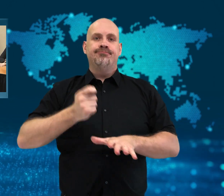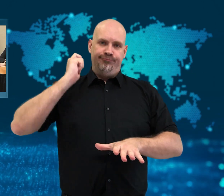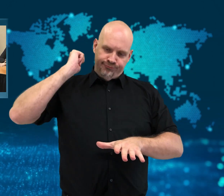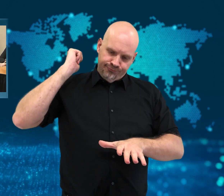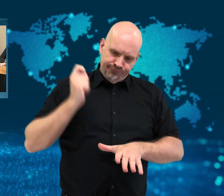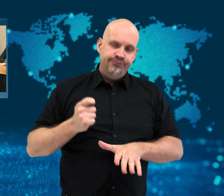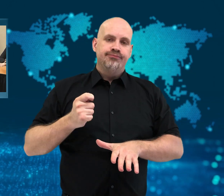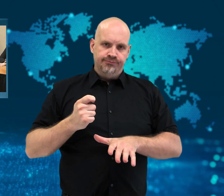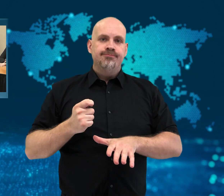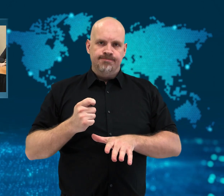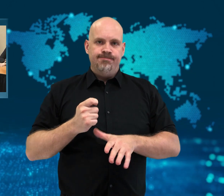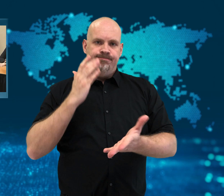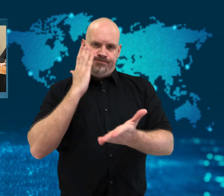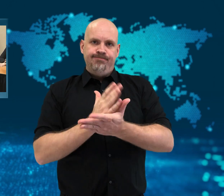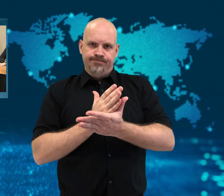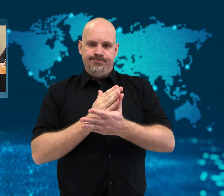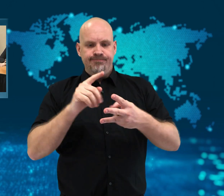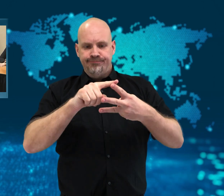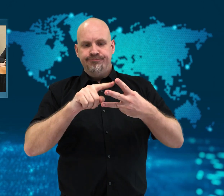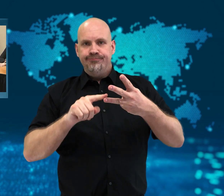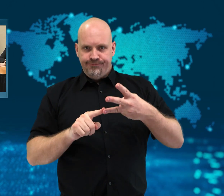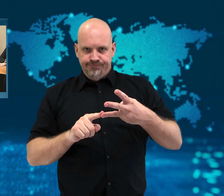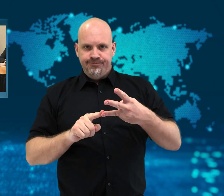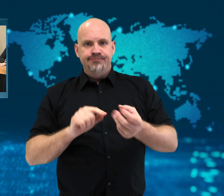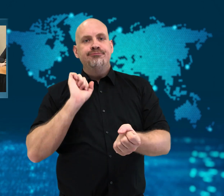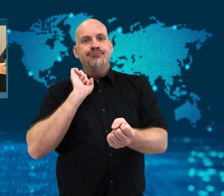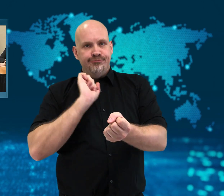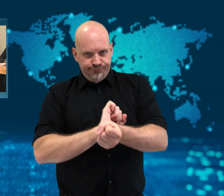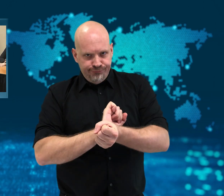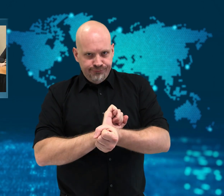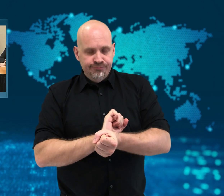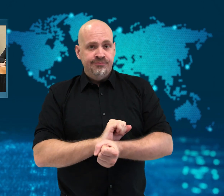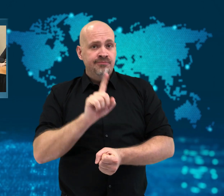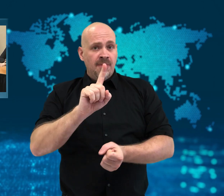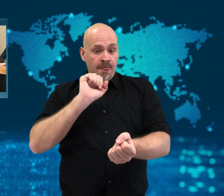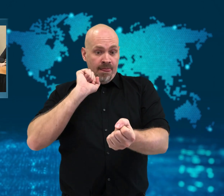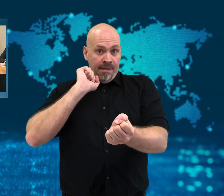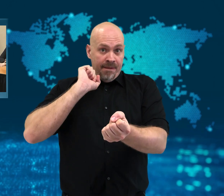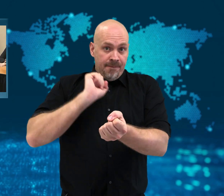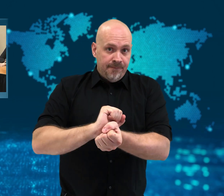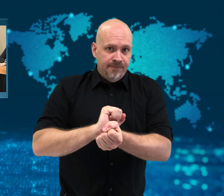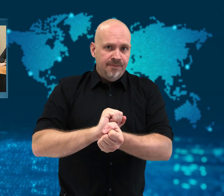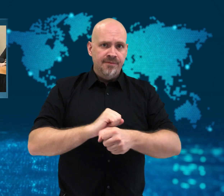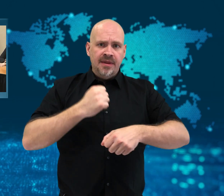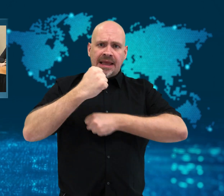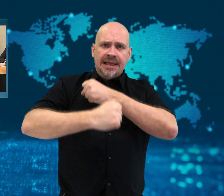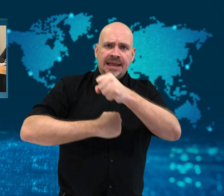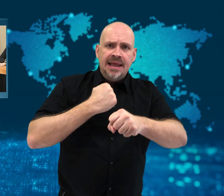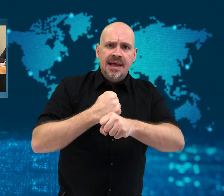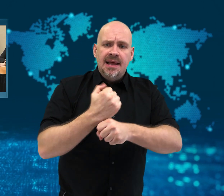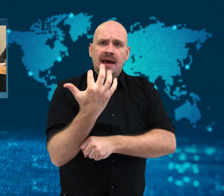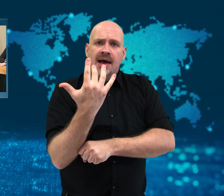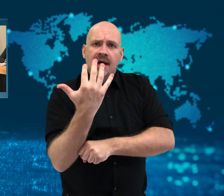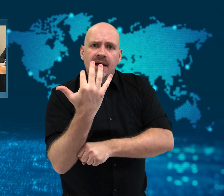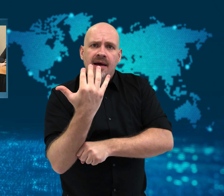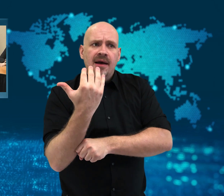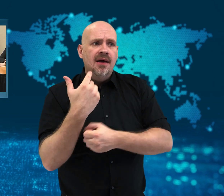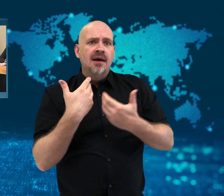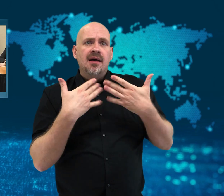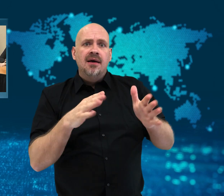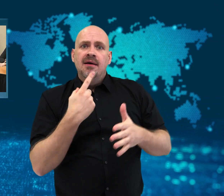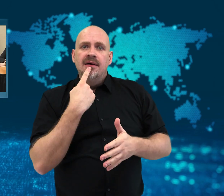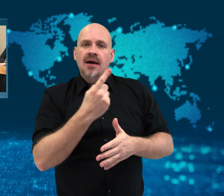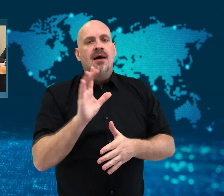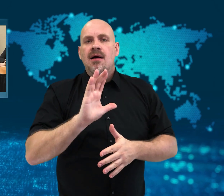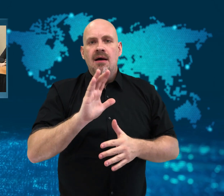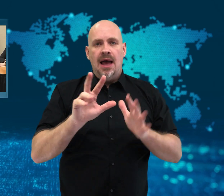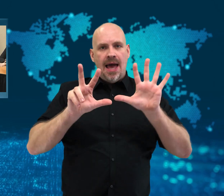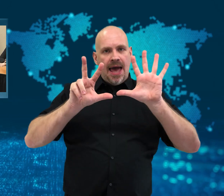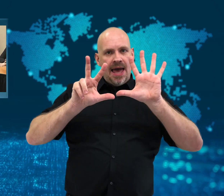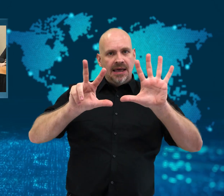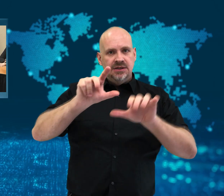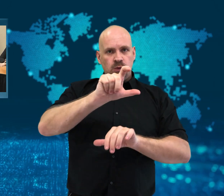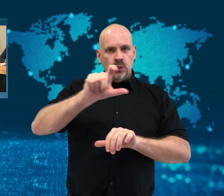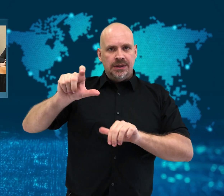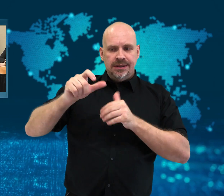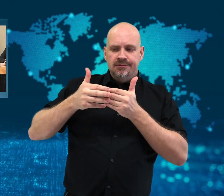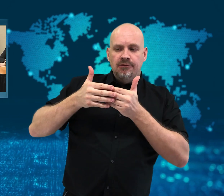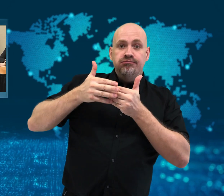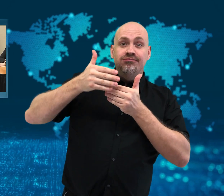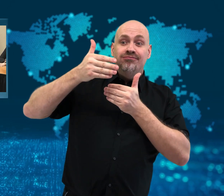he faces at least 12-1/2 years in prison as a first-time offender.